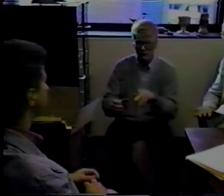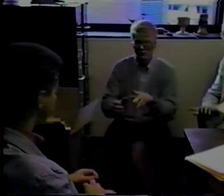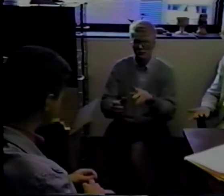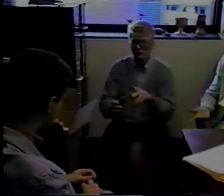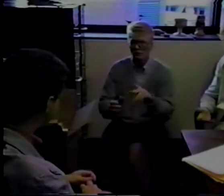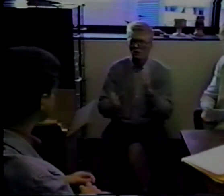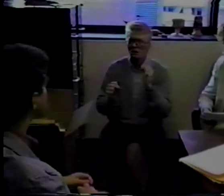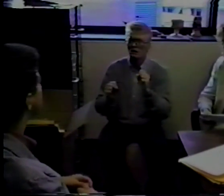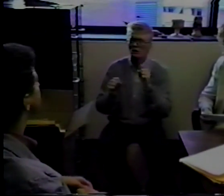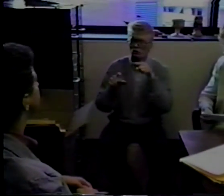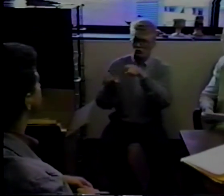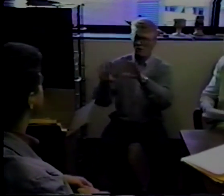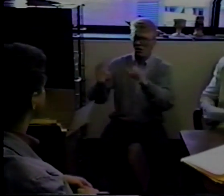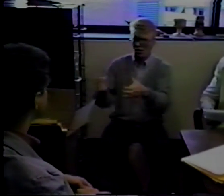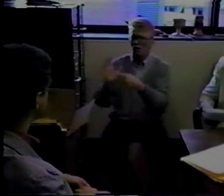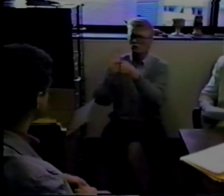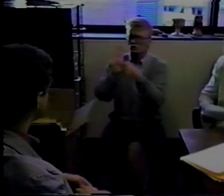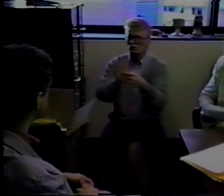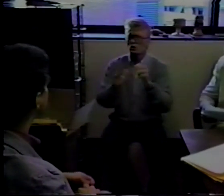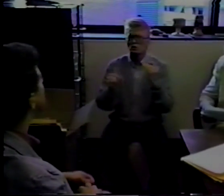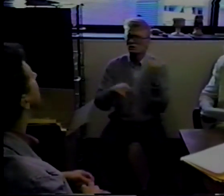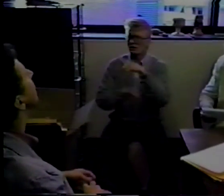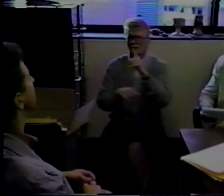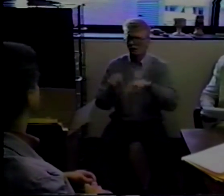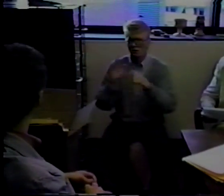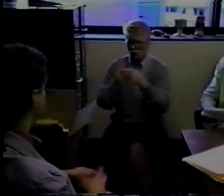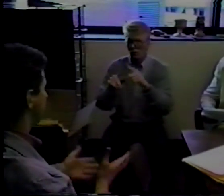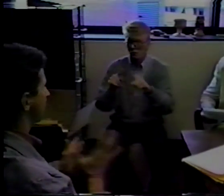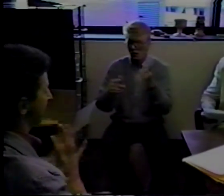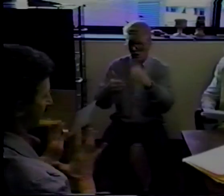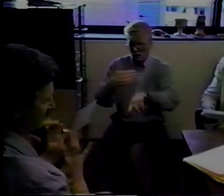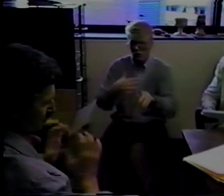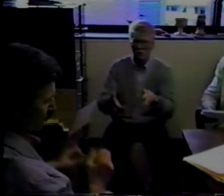For showing it in class.